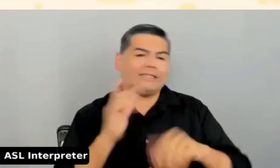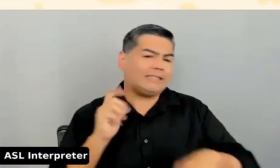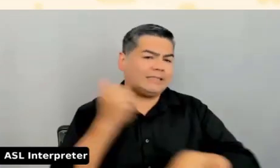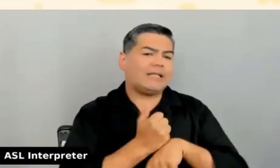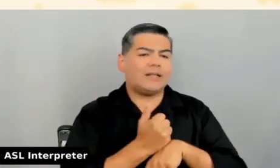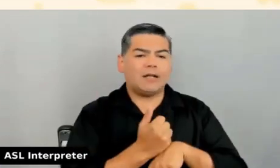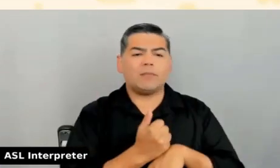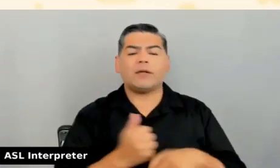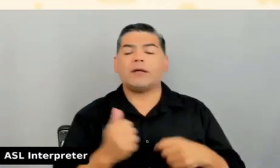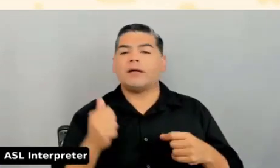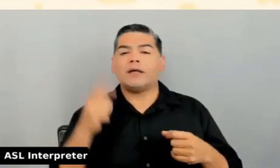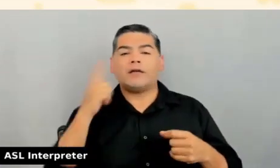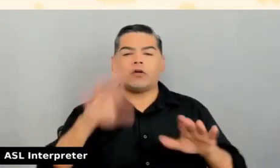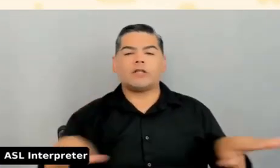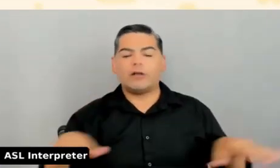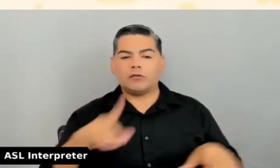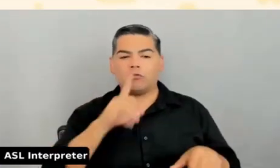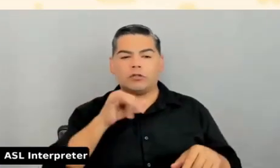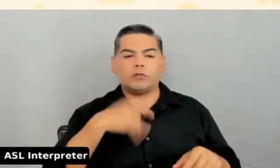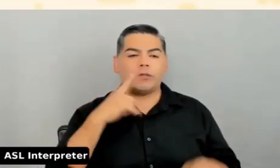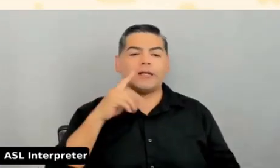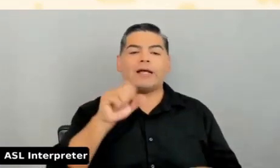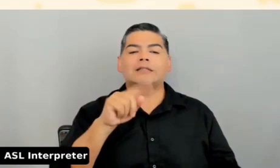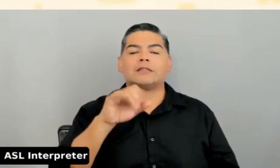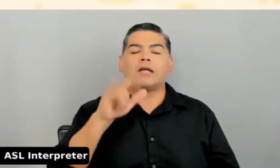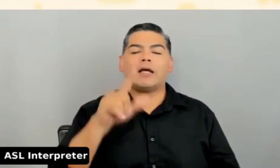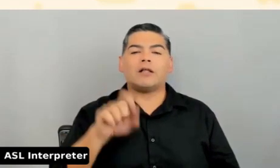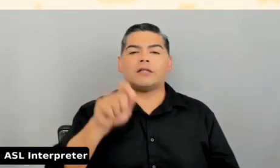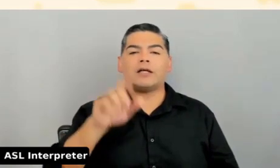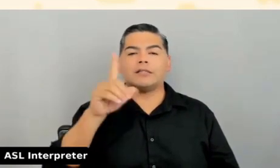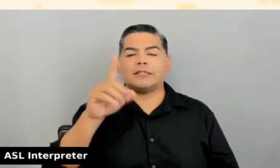Literally, you just put a style.css in there and you are good to go.